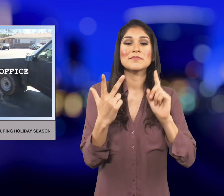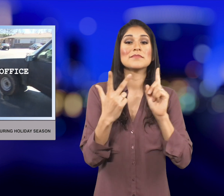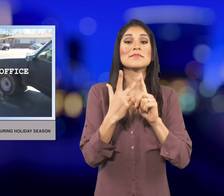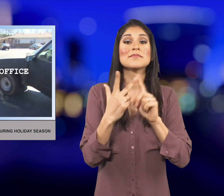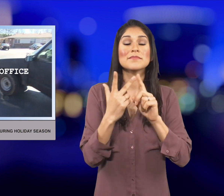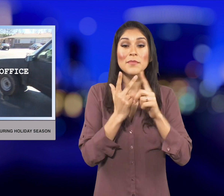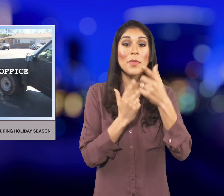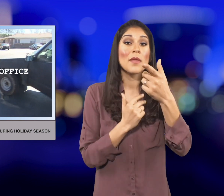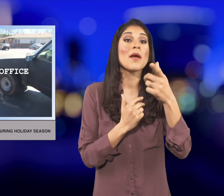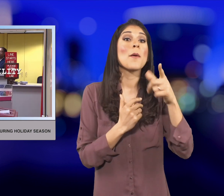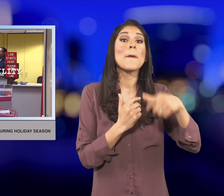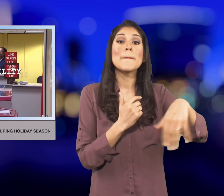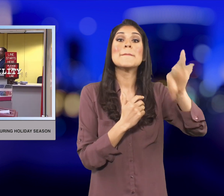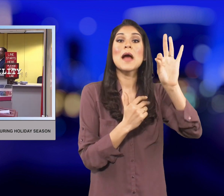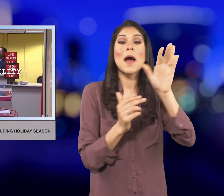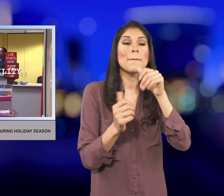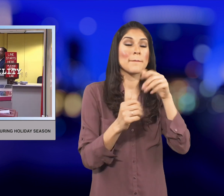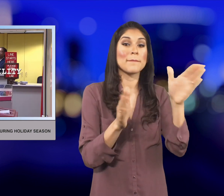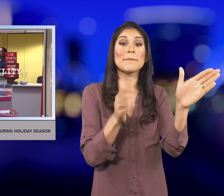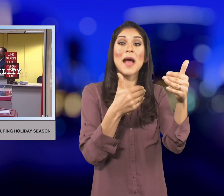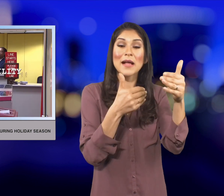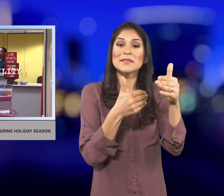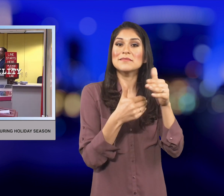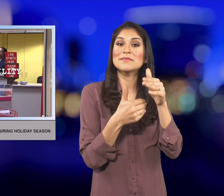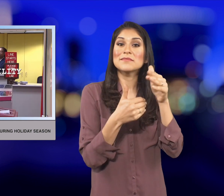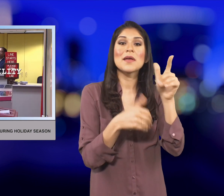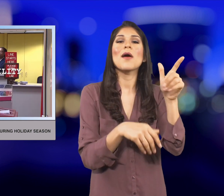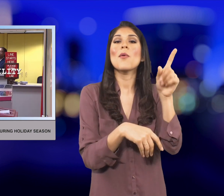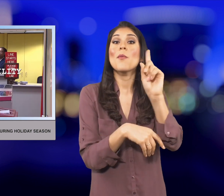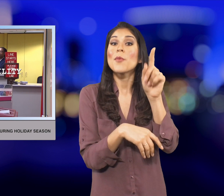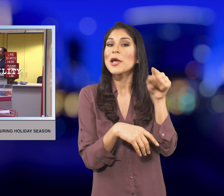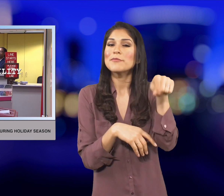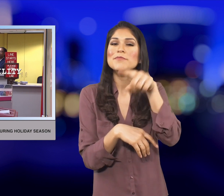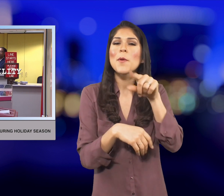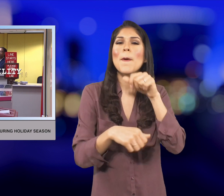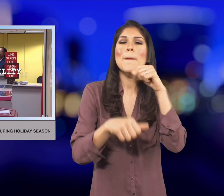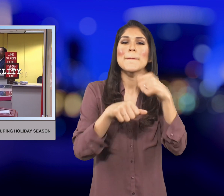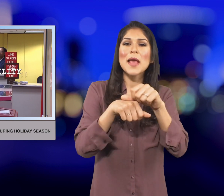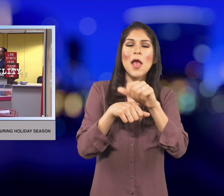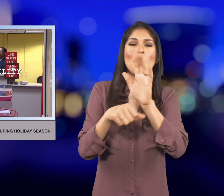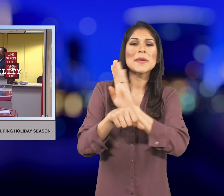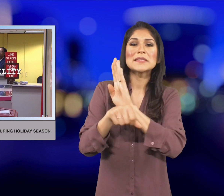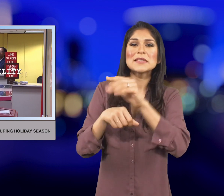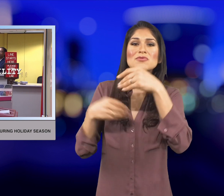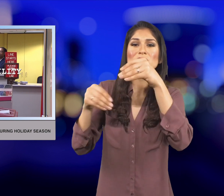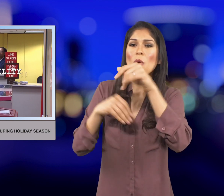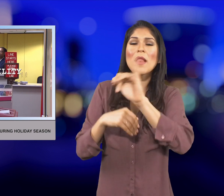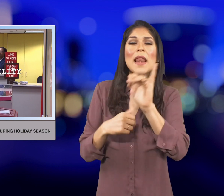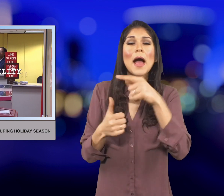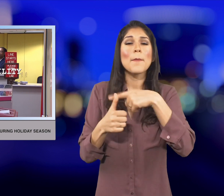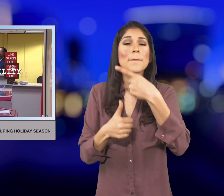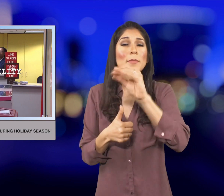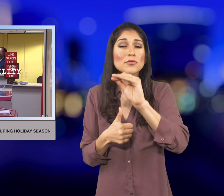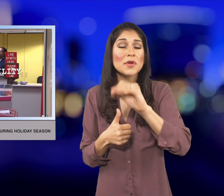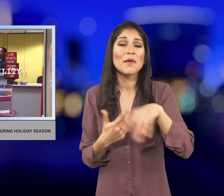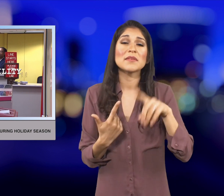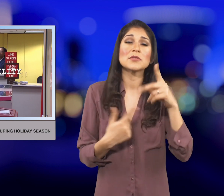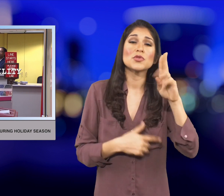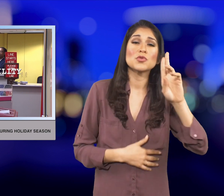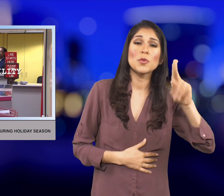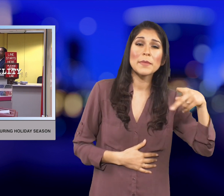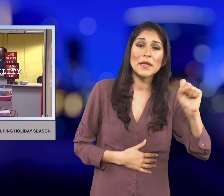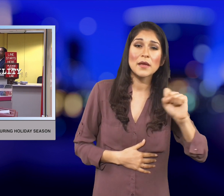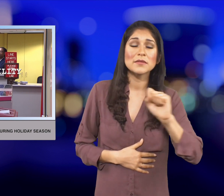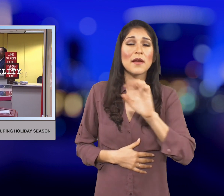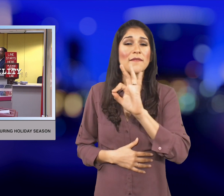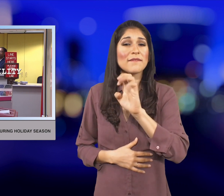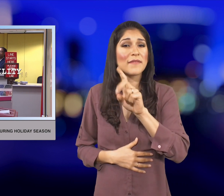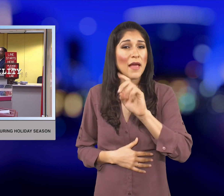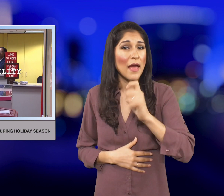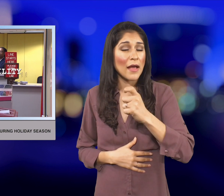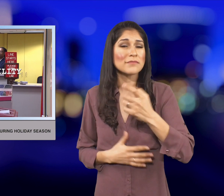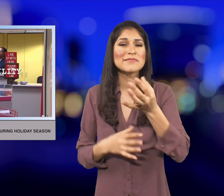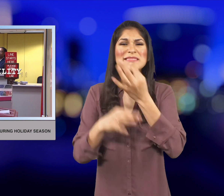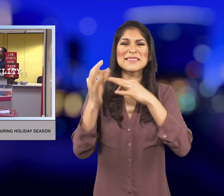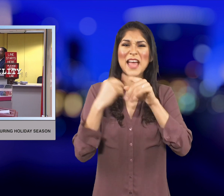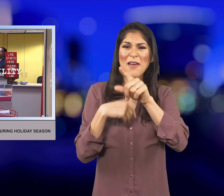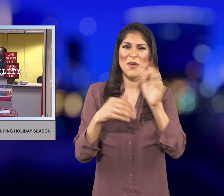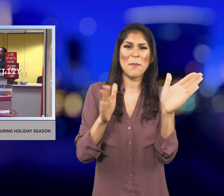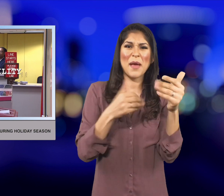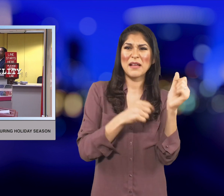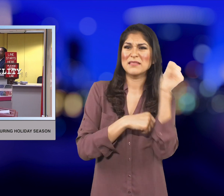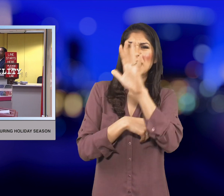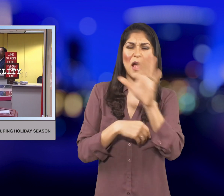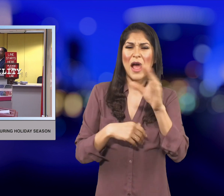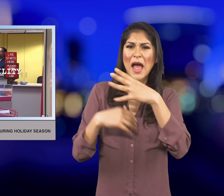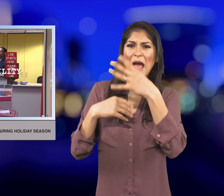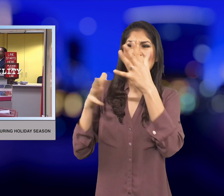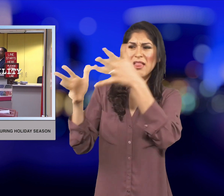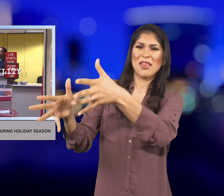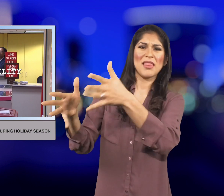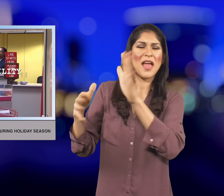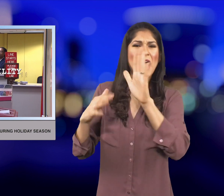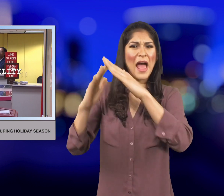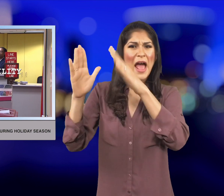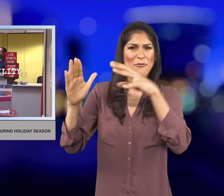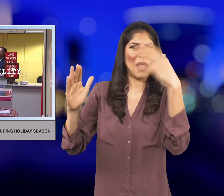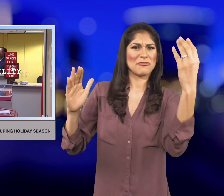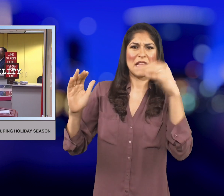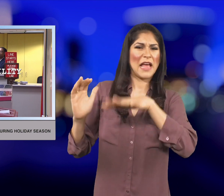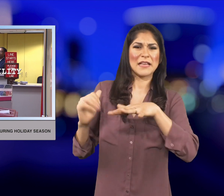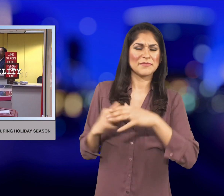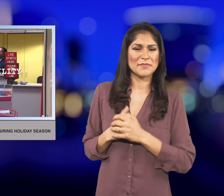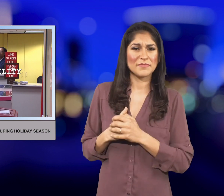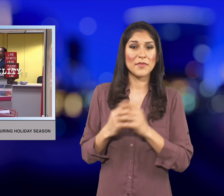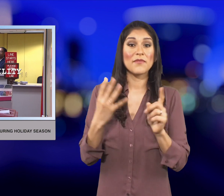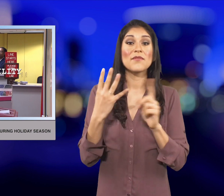Number three: Pick it up at a mail facility so they don't get left on your stoop.